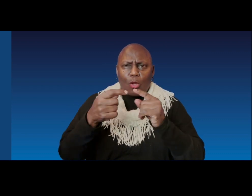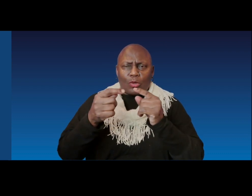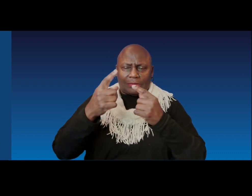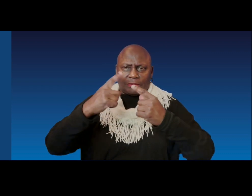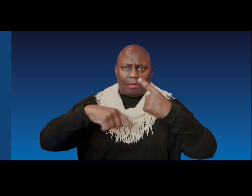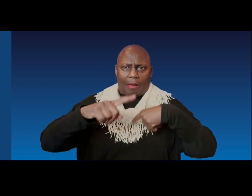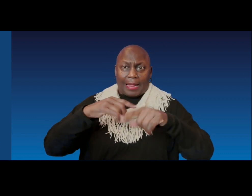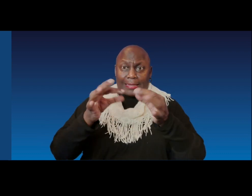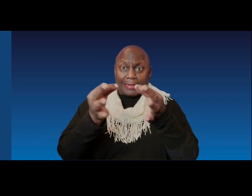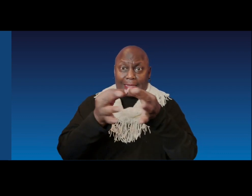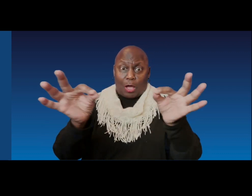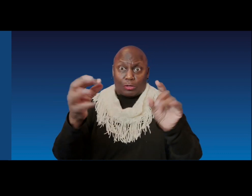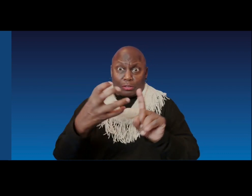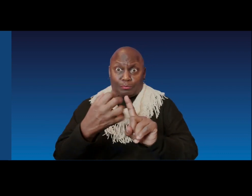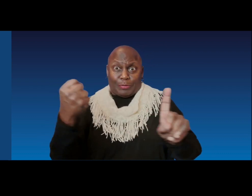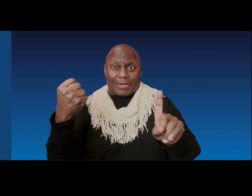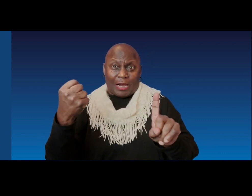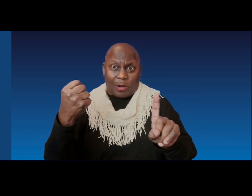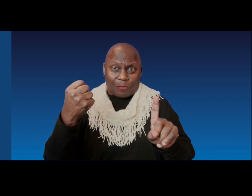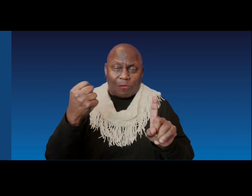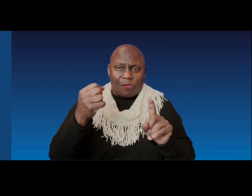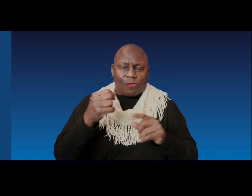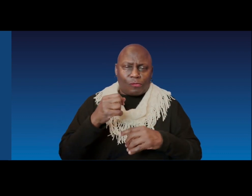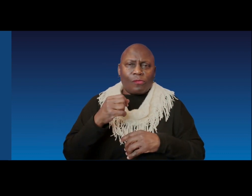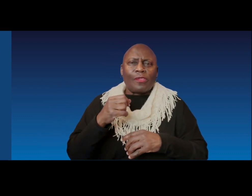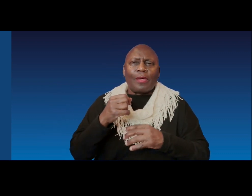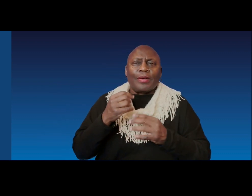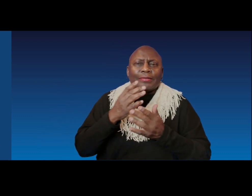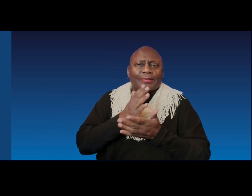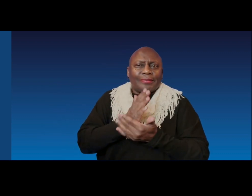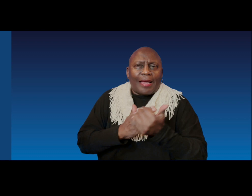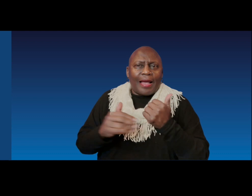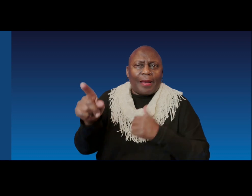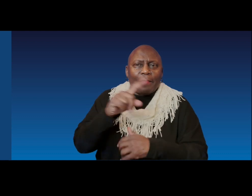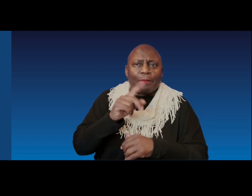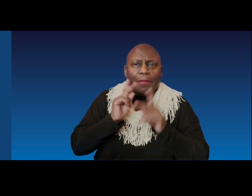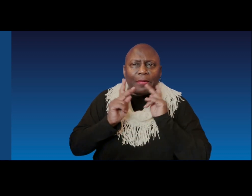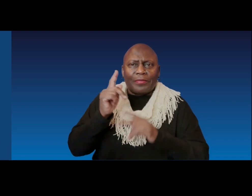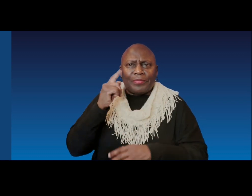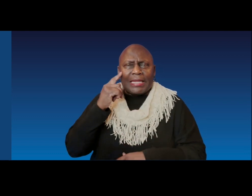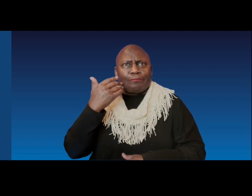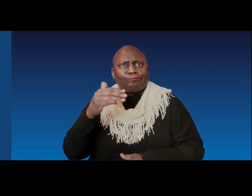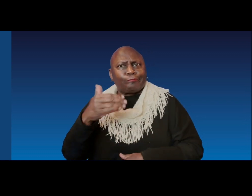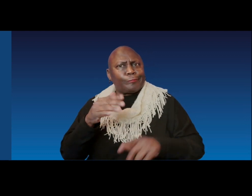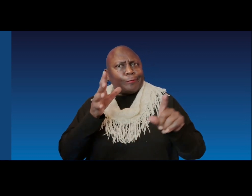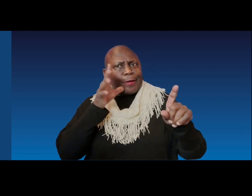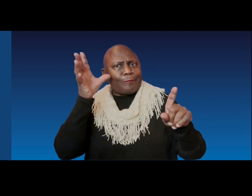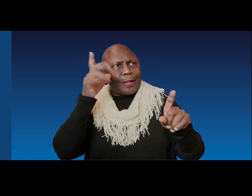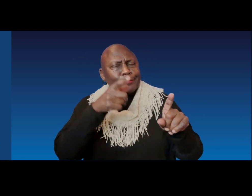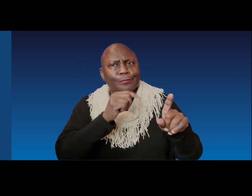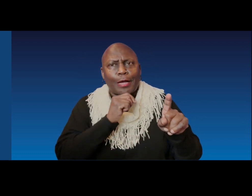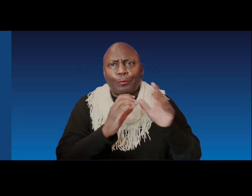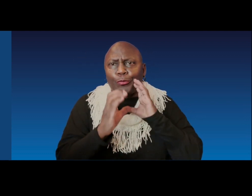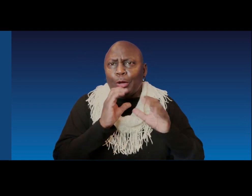I'd like to divert a bit from this topic to talk about sign language deprivation.